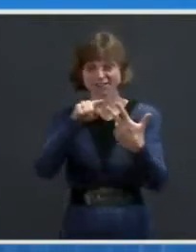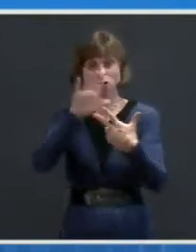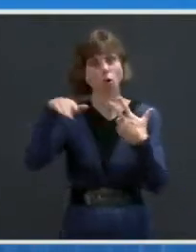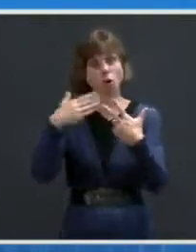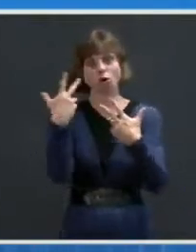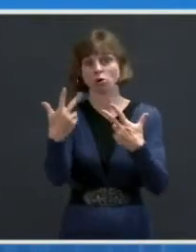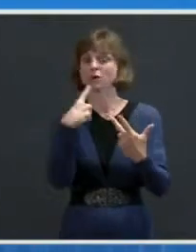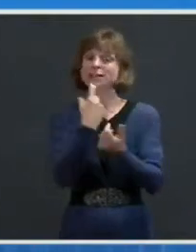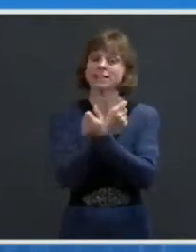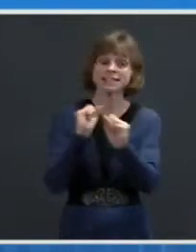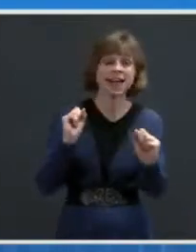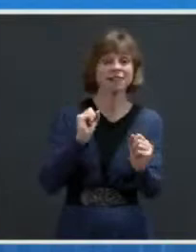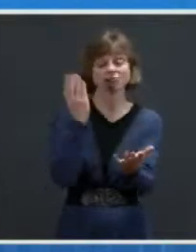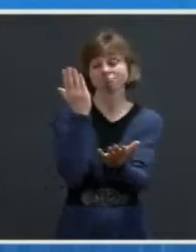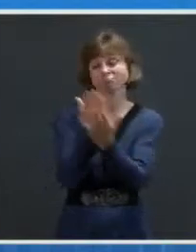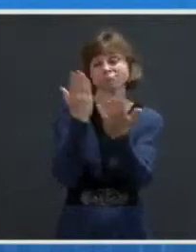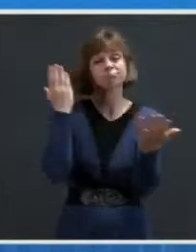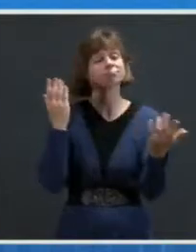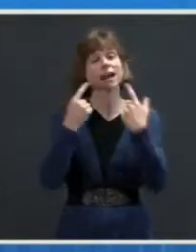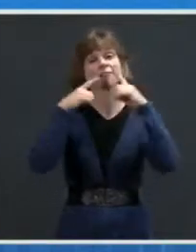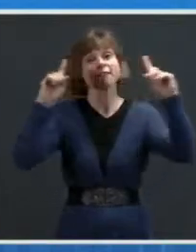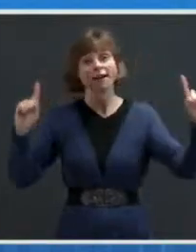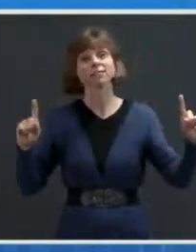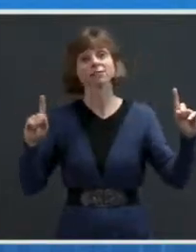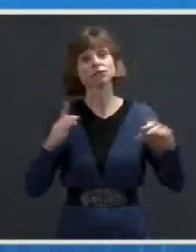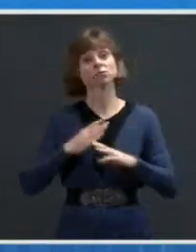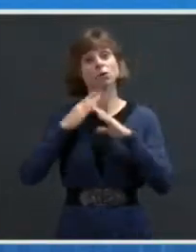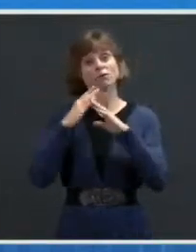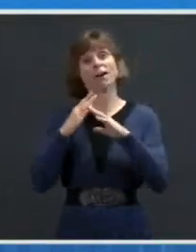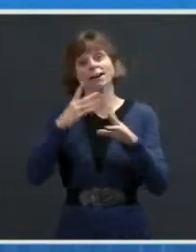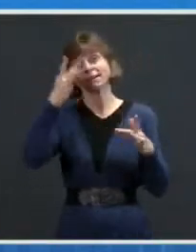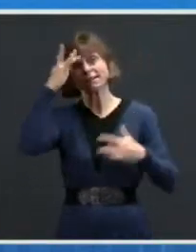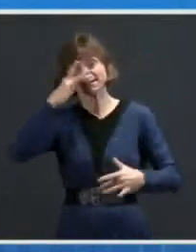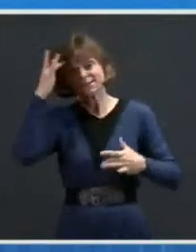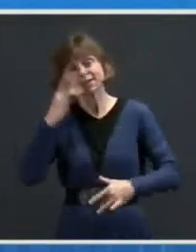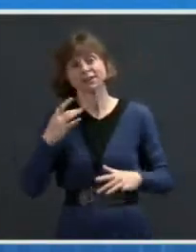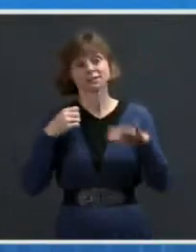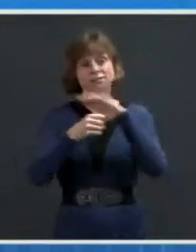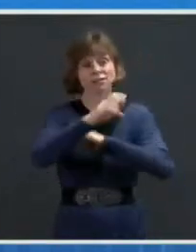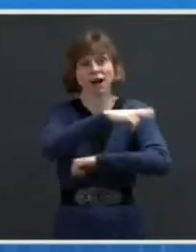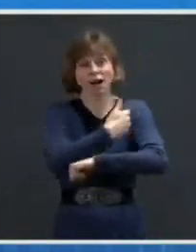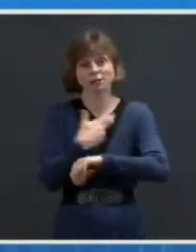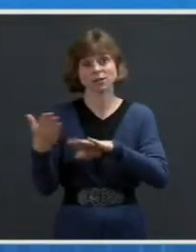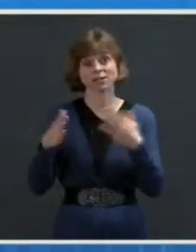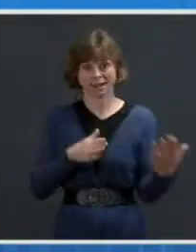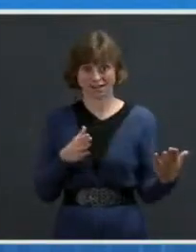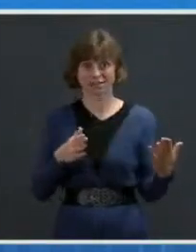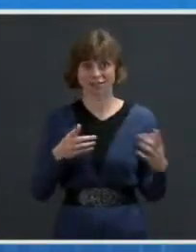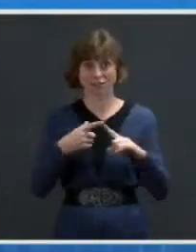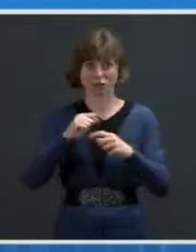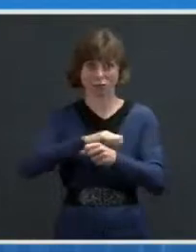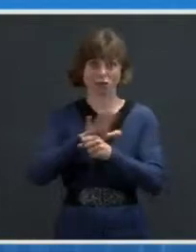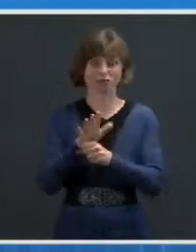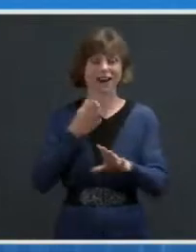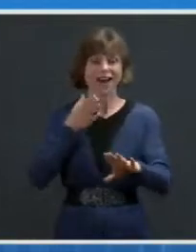DISTRIBUTION OF VACCINATIONS. AGAIN, ALL THREE HAVE BEEN